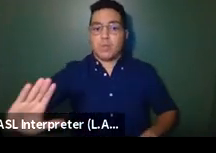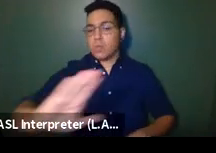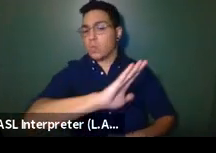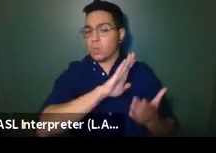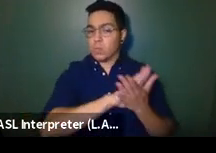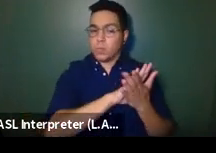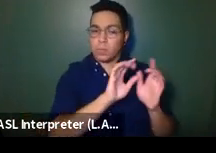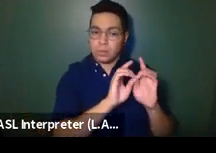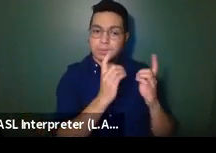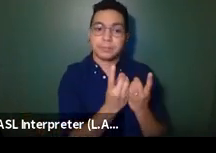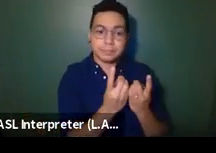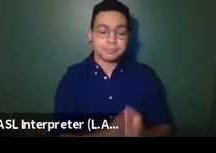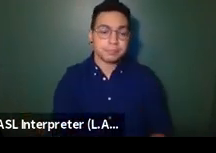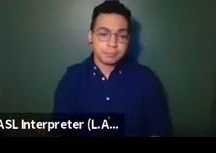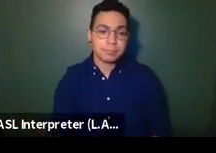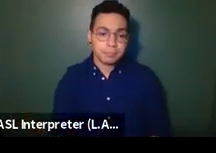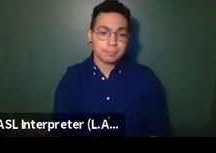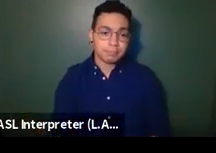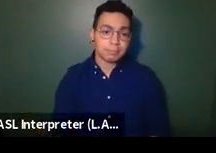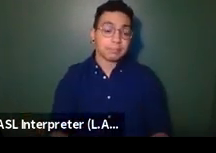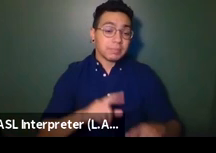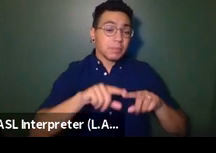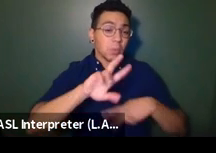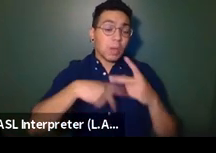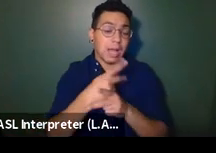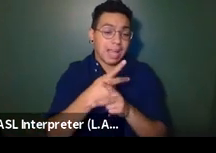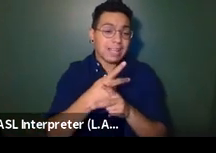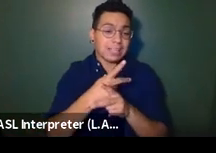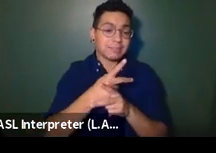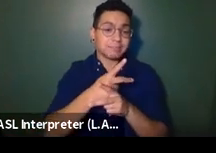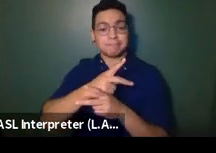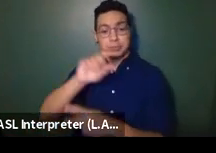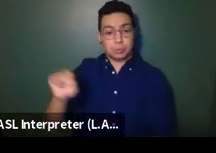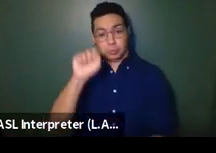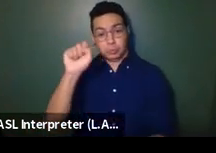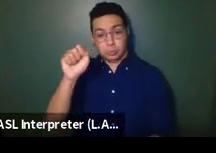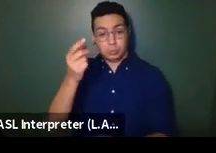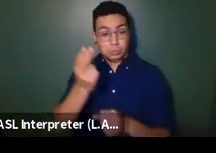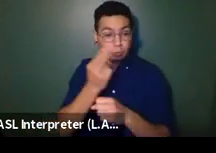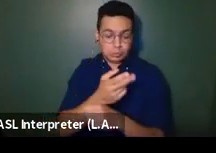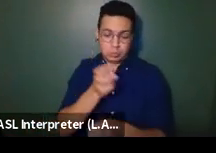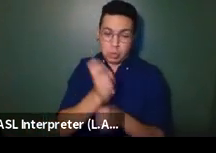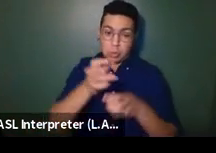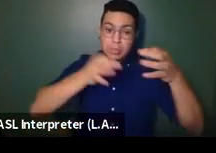ESD 189 - Amy Colburn: And what kind of version of school and you're using. So it's really hard to talk too much about this just in a general